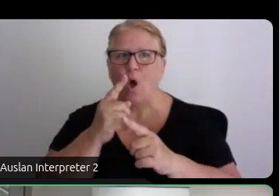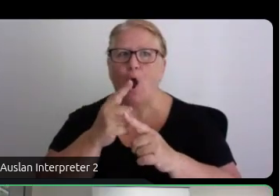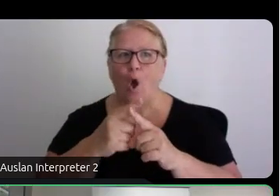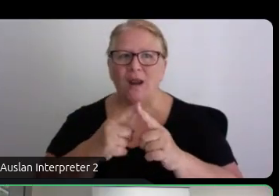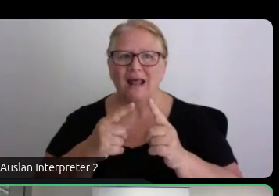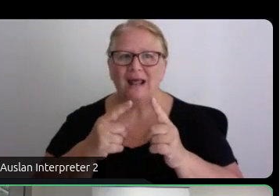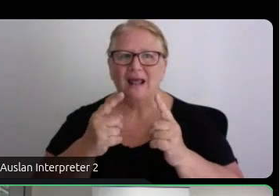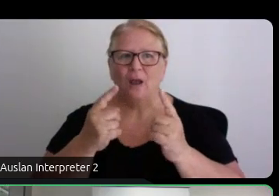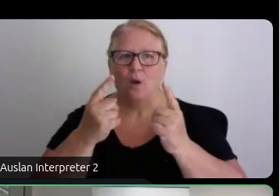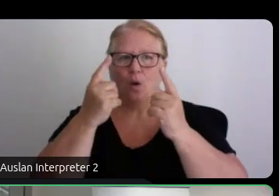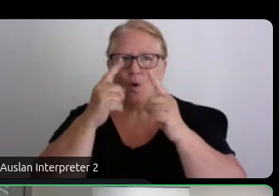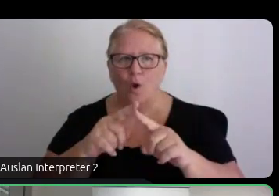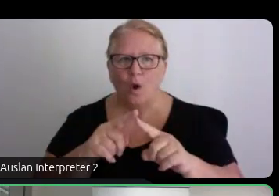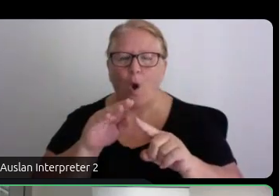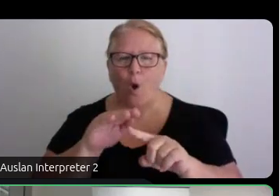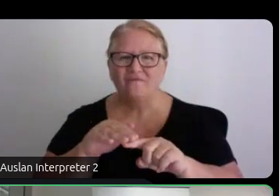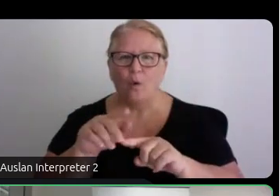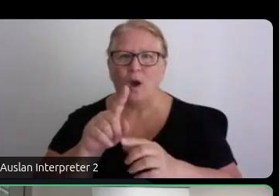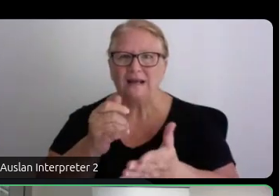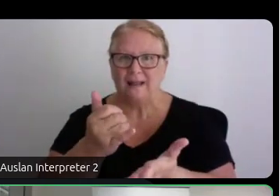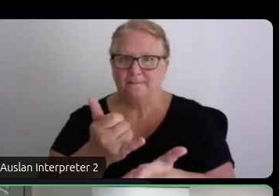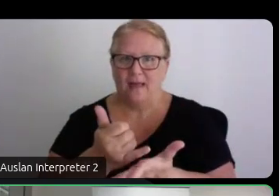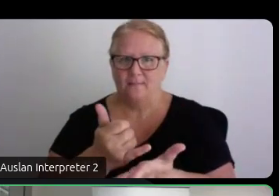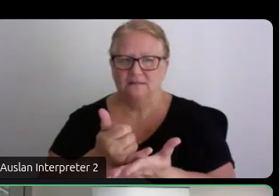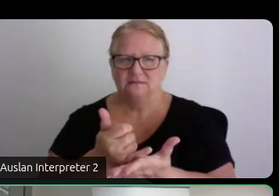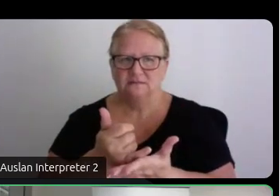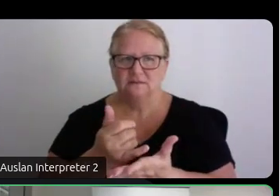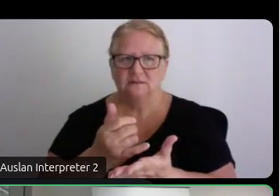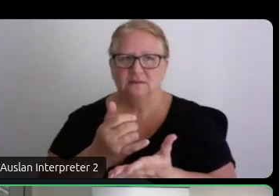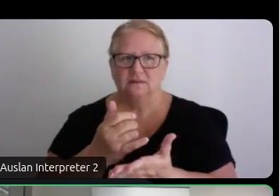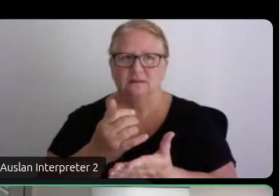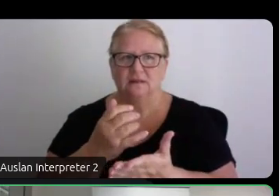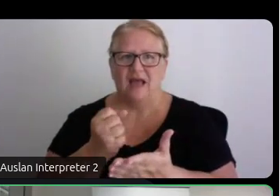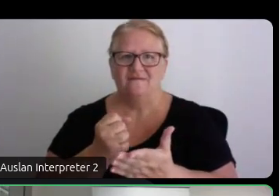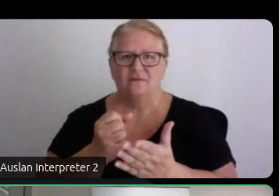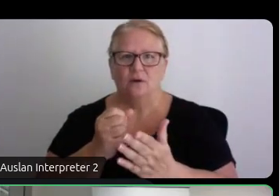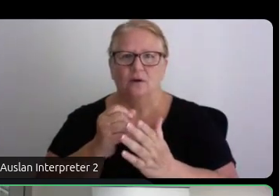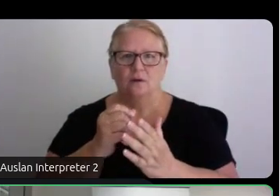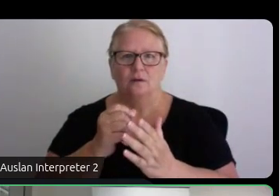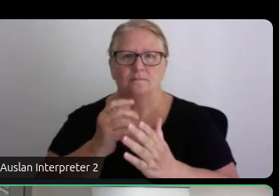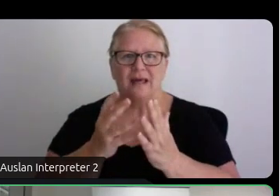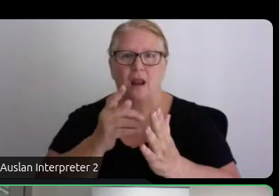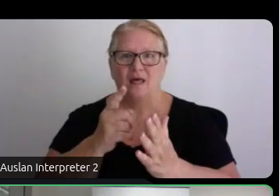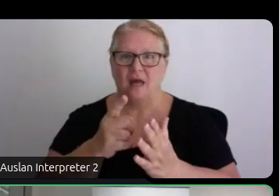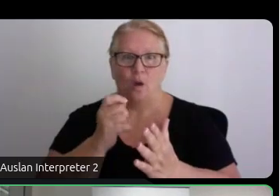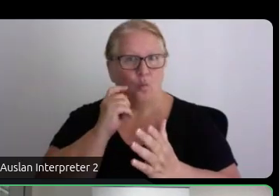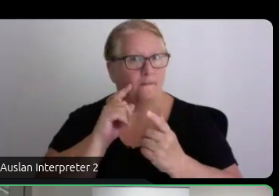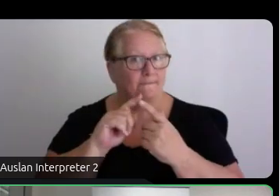on impairments that have been uh found to be permanent. So um again that's why I think it's